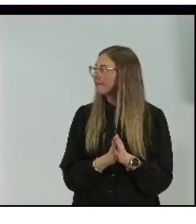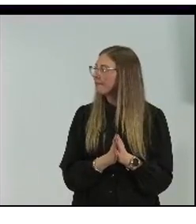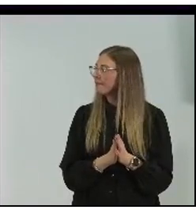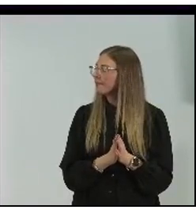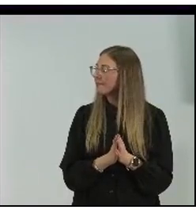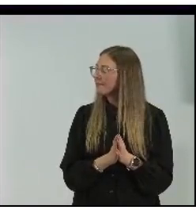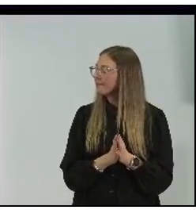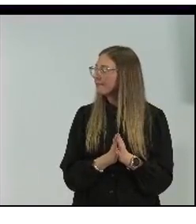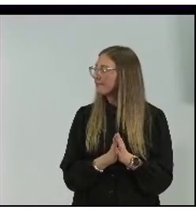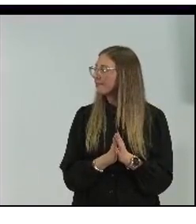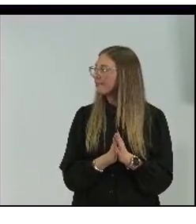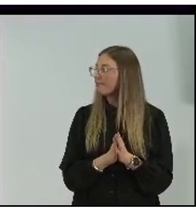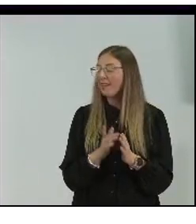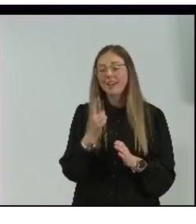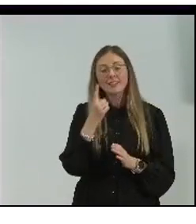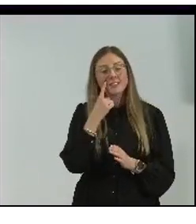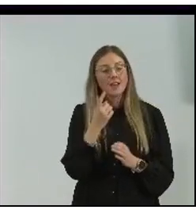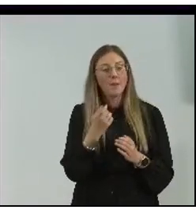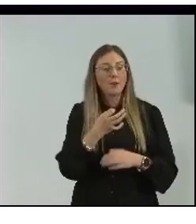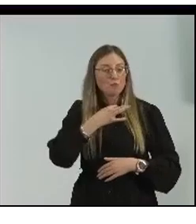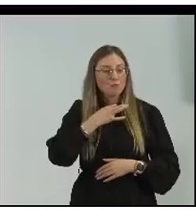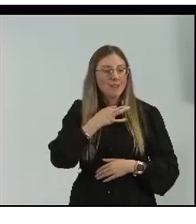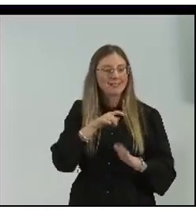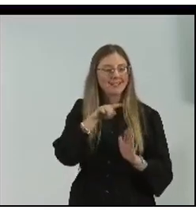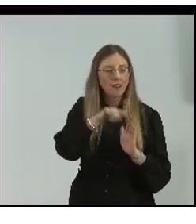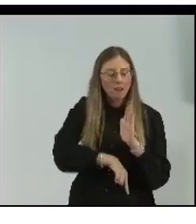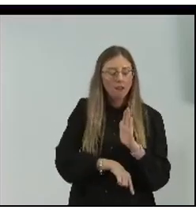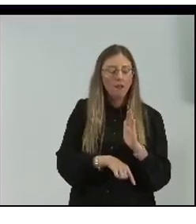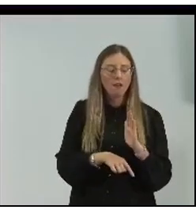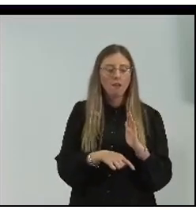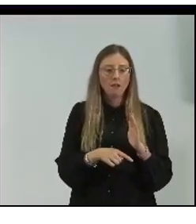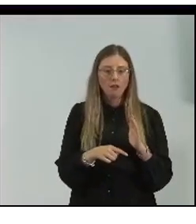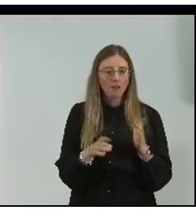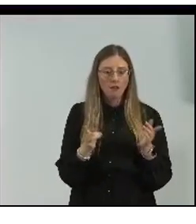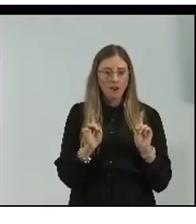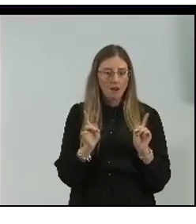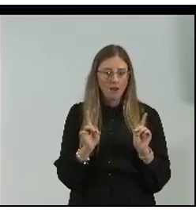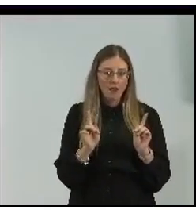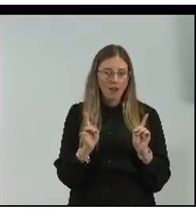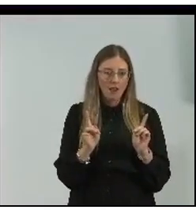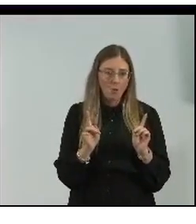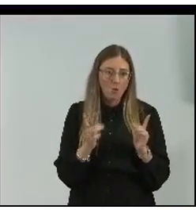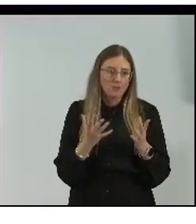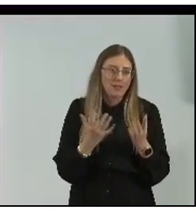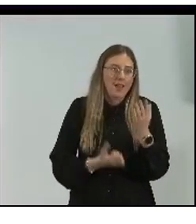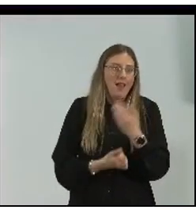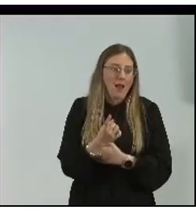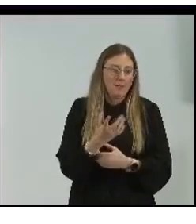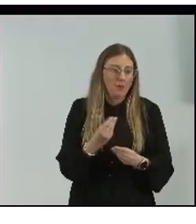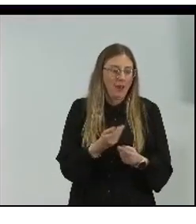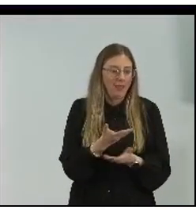From the point of view of risk and compliance. How much does that figure already in the conversations you're having with people who may not have done it before?